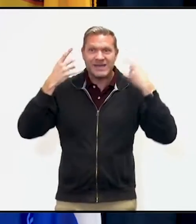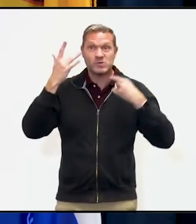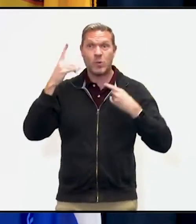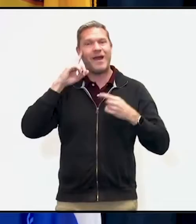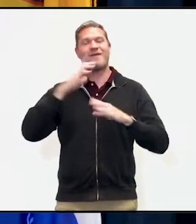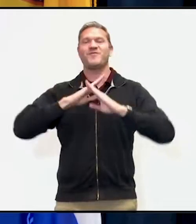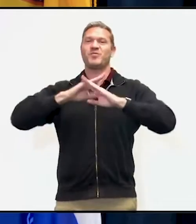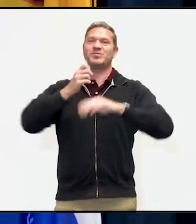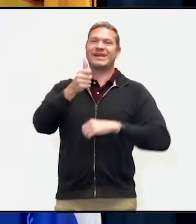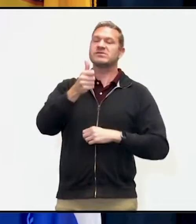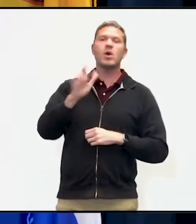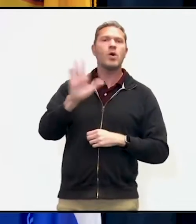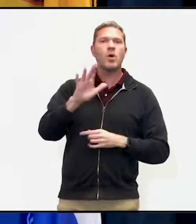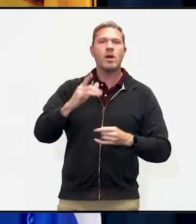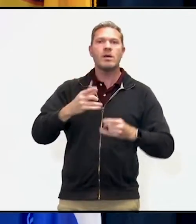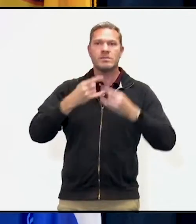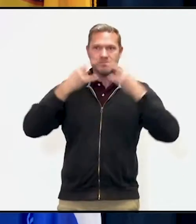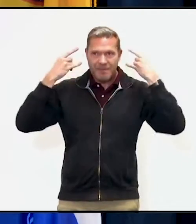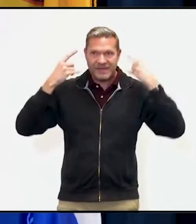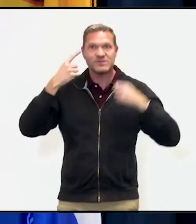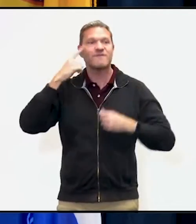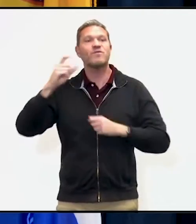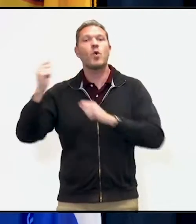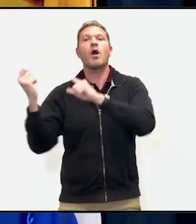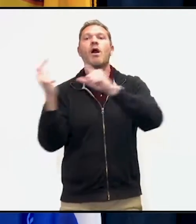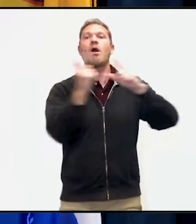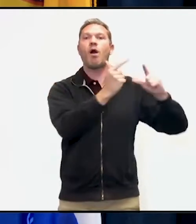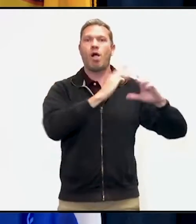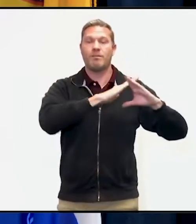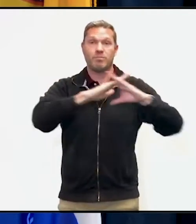So please even though you have the vaccine, some of you, please note that you want to